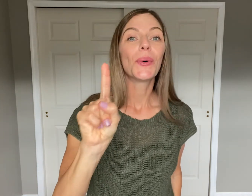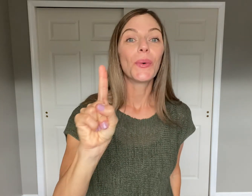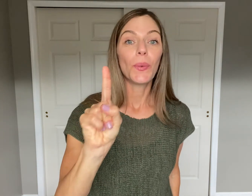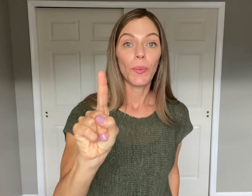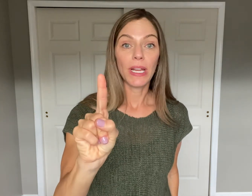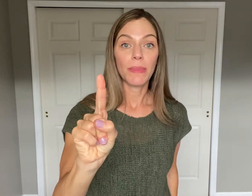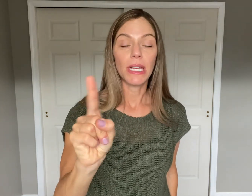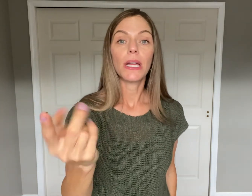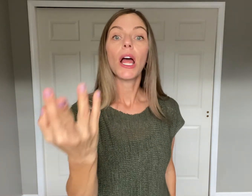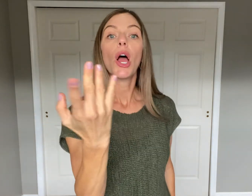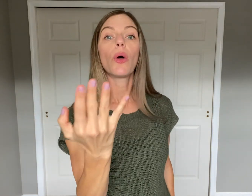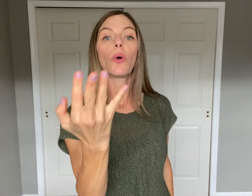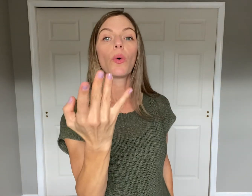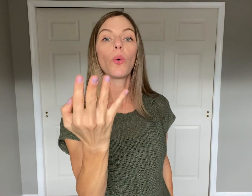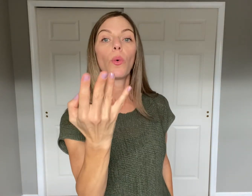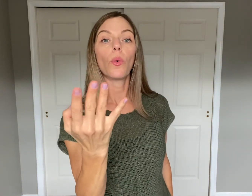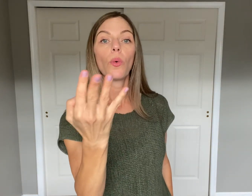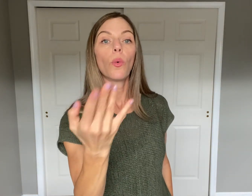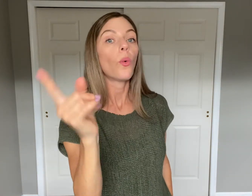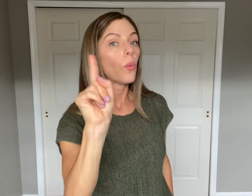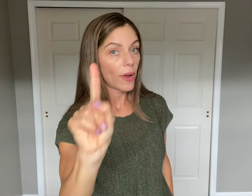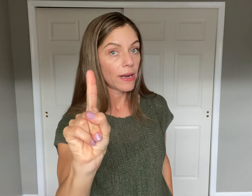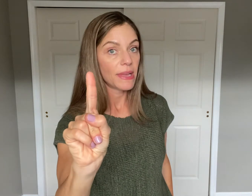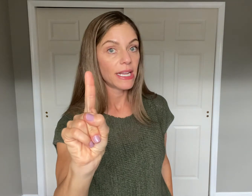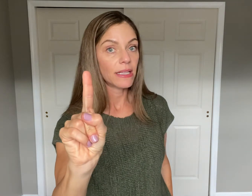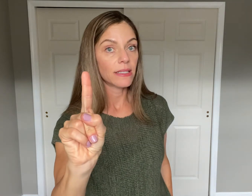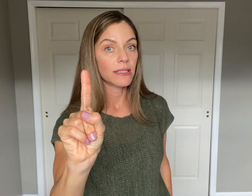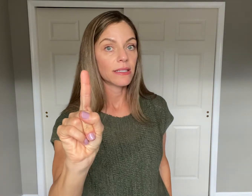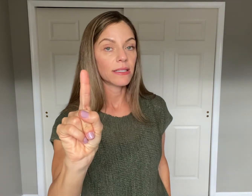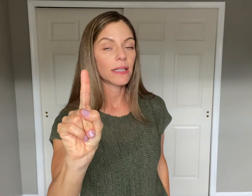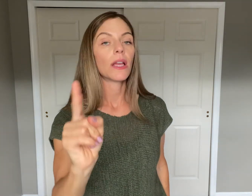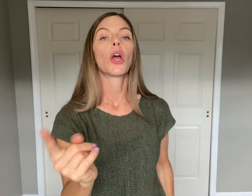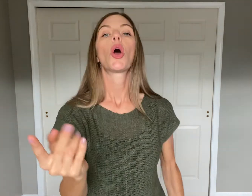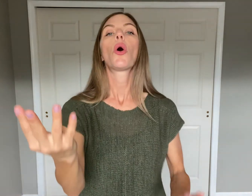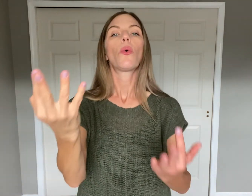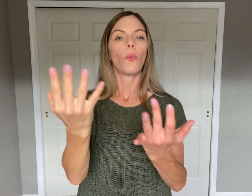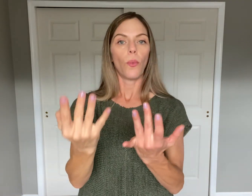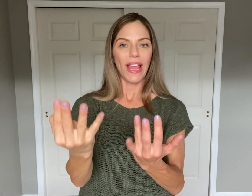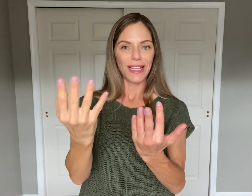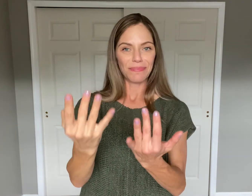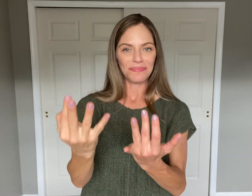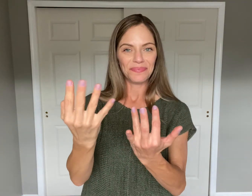"Wait a minute." "Wait."